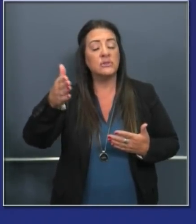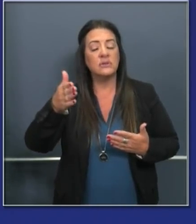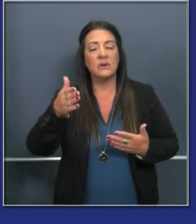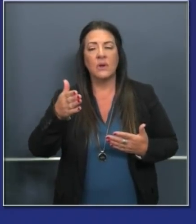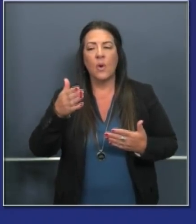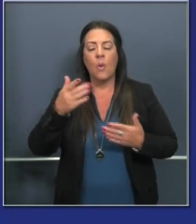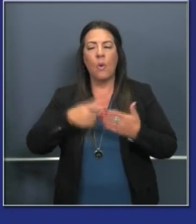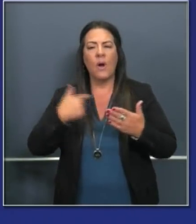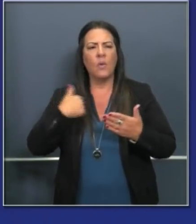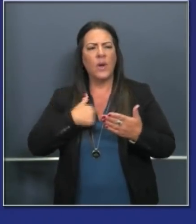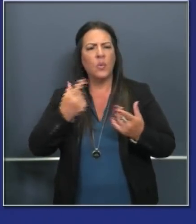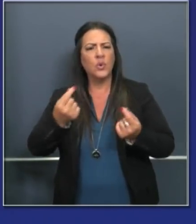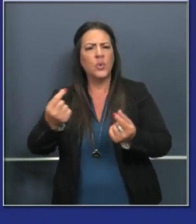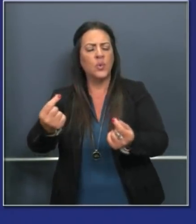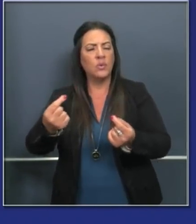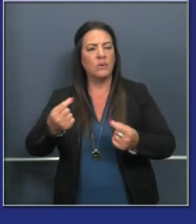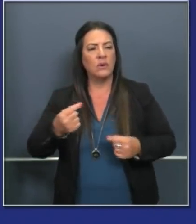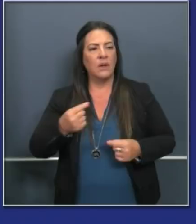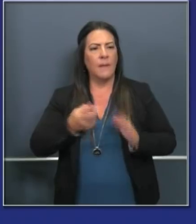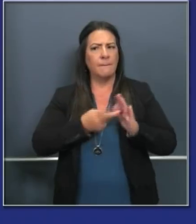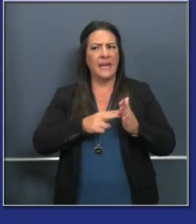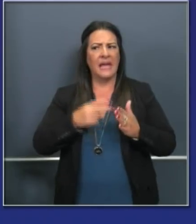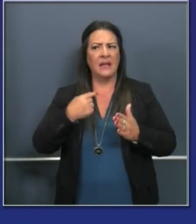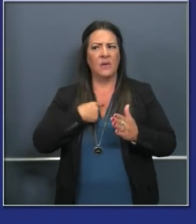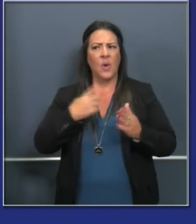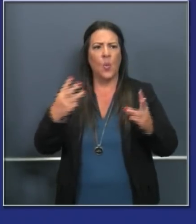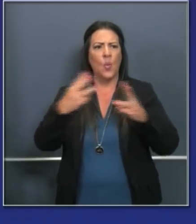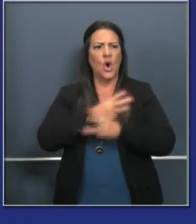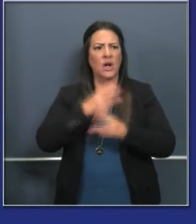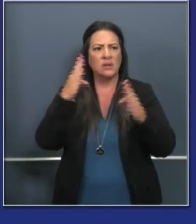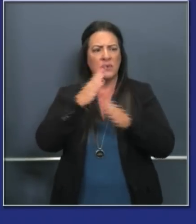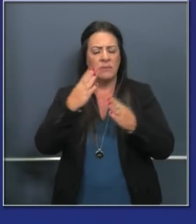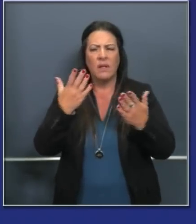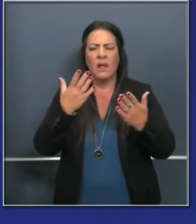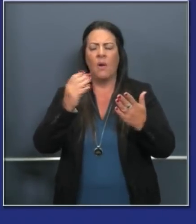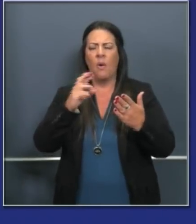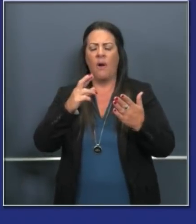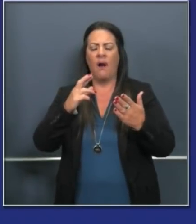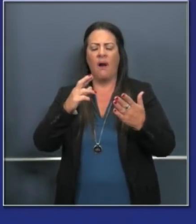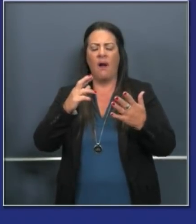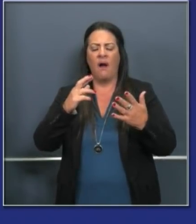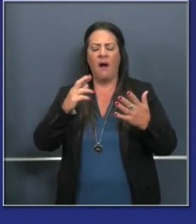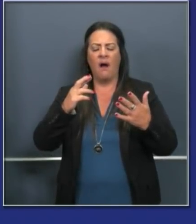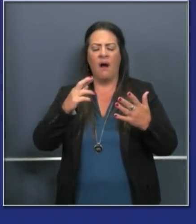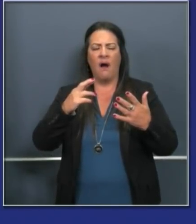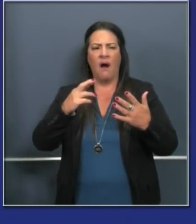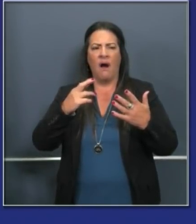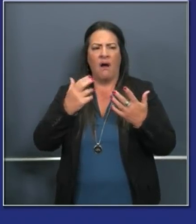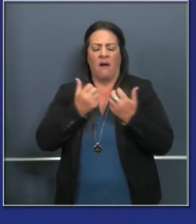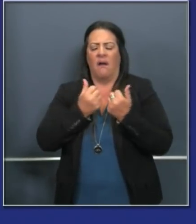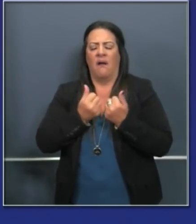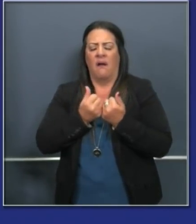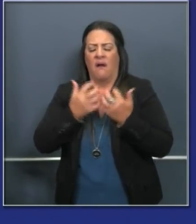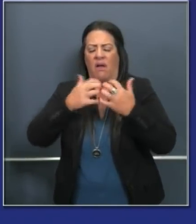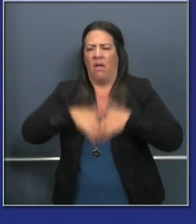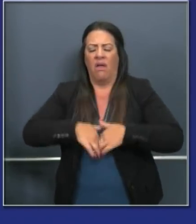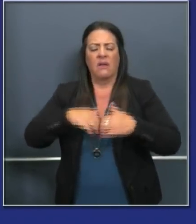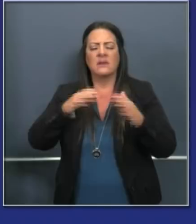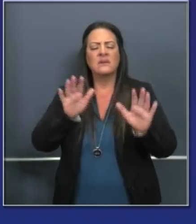POINT THE FUTURE IS NOT JUST SOMETHING TO EXPERIENCE. WE ARE NOT VICTIMS OF FAKE WE CAN